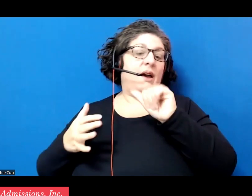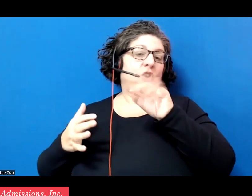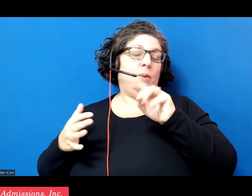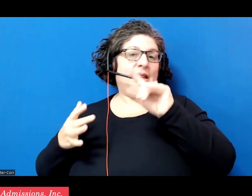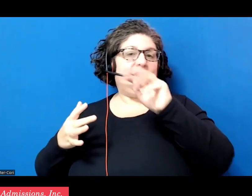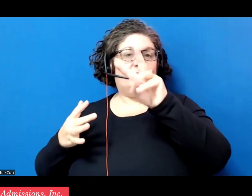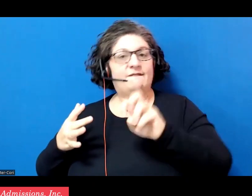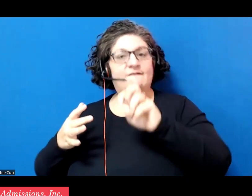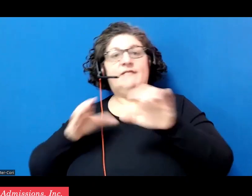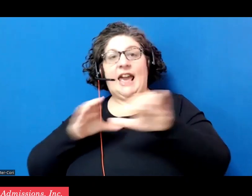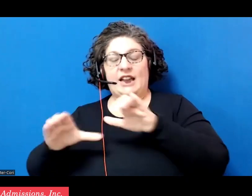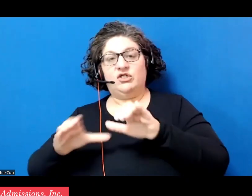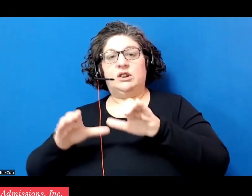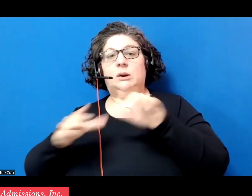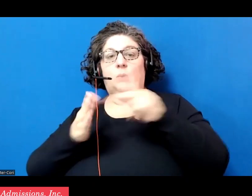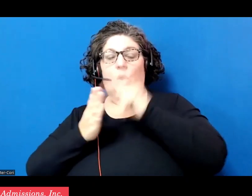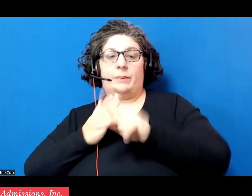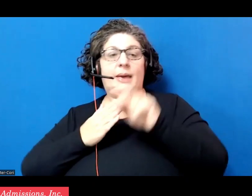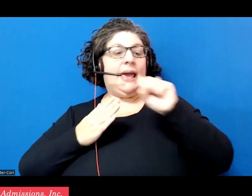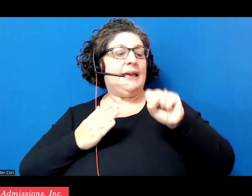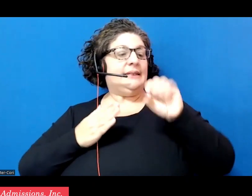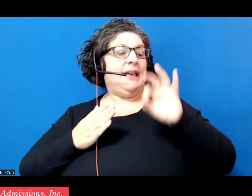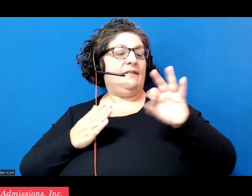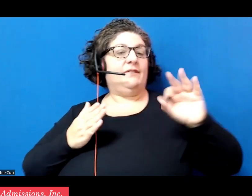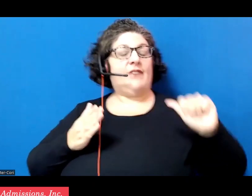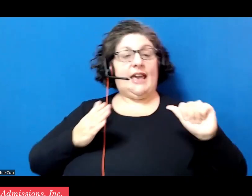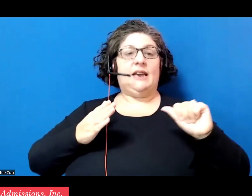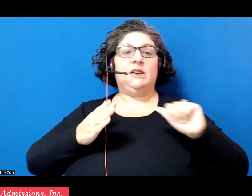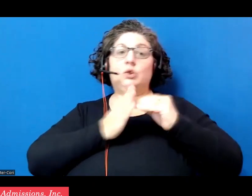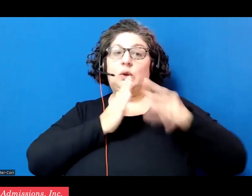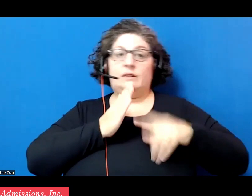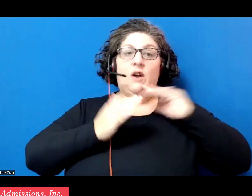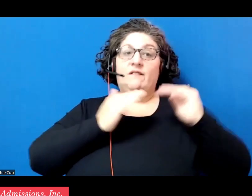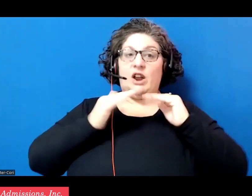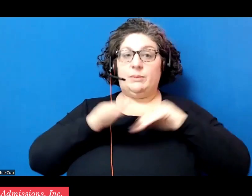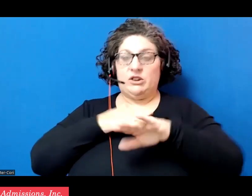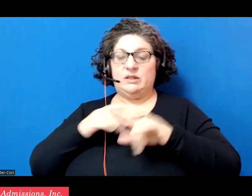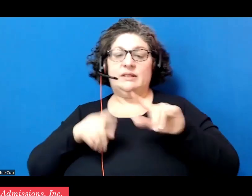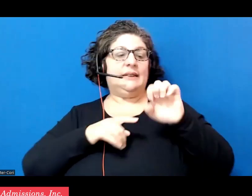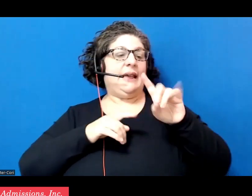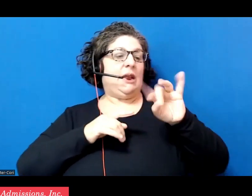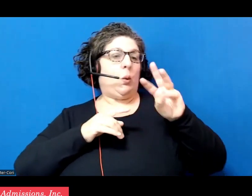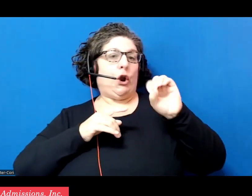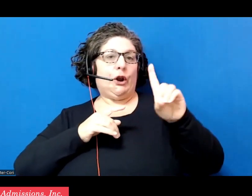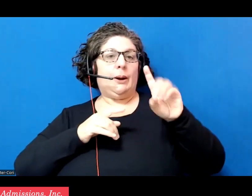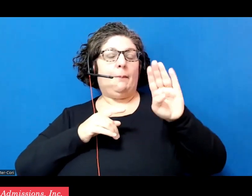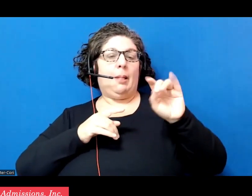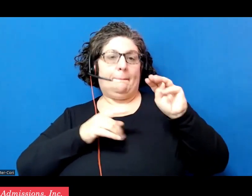So SFFA, students for fair admissions is one lie Edward Blume.